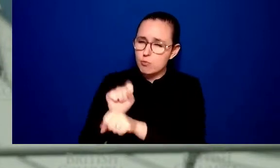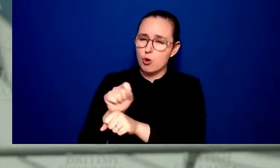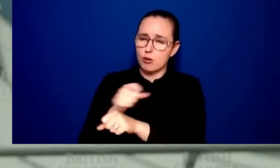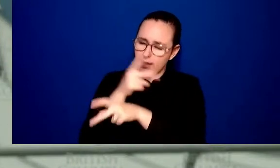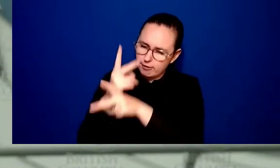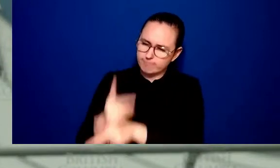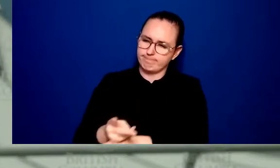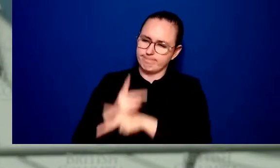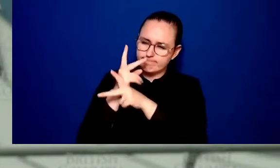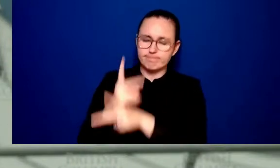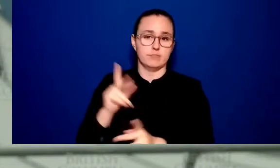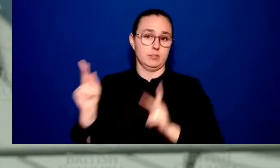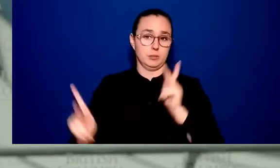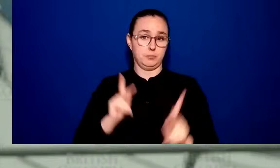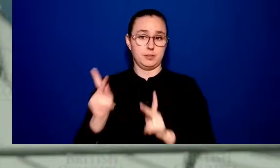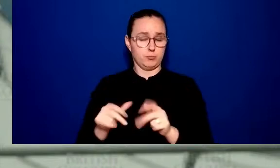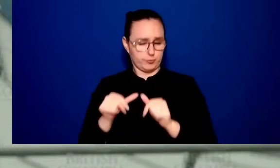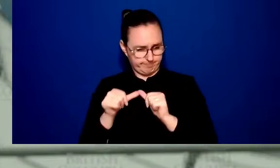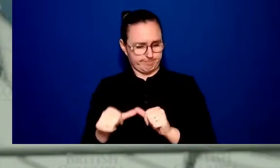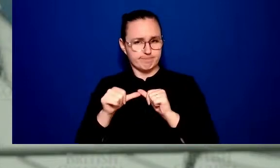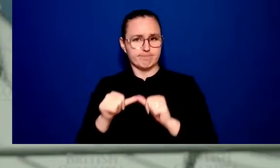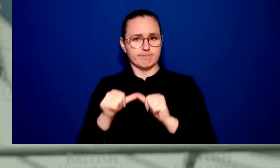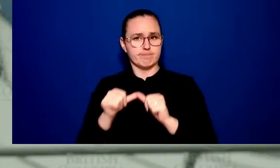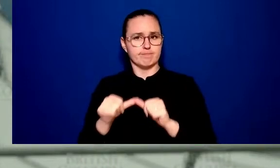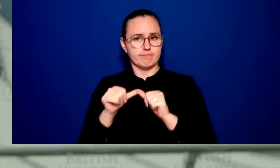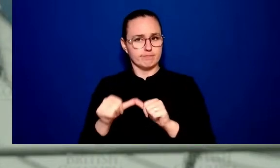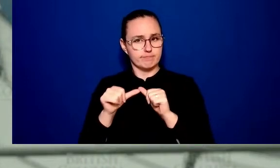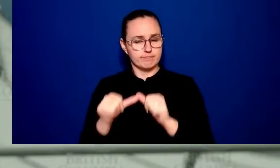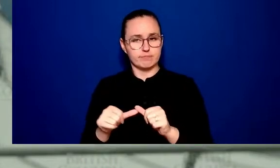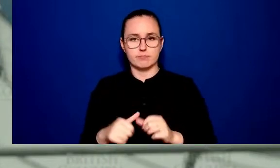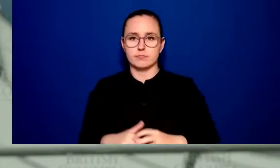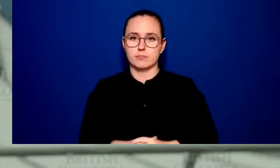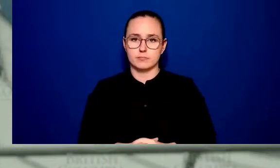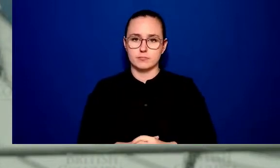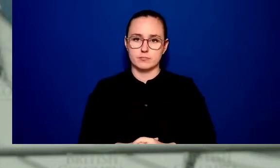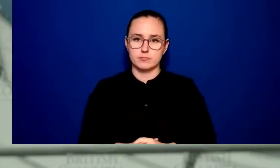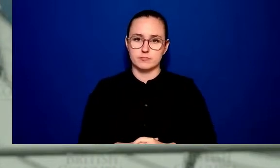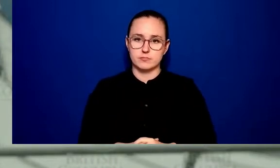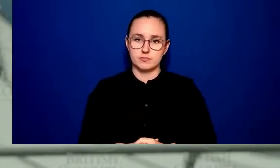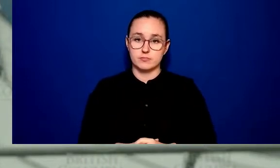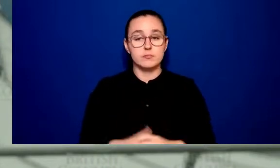that we have in our health care system. And I want to add my